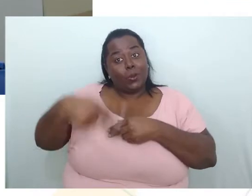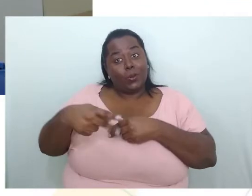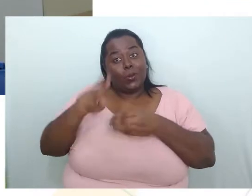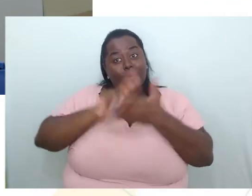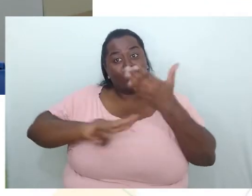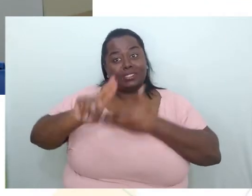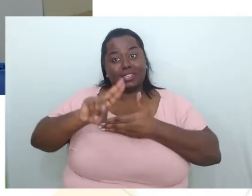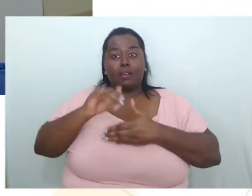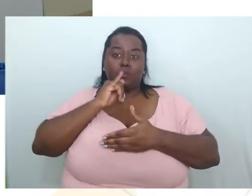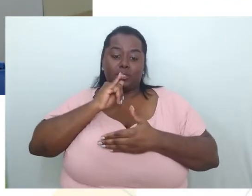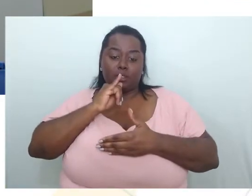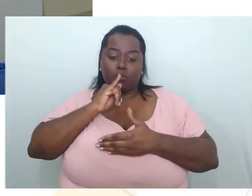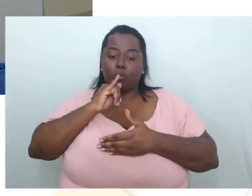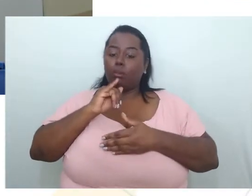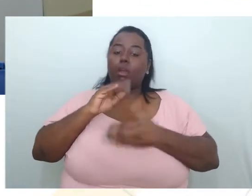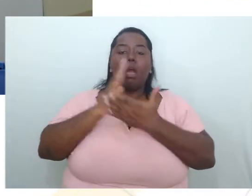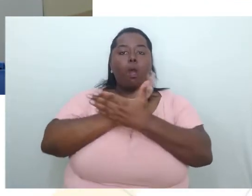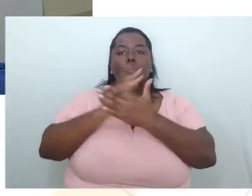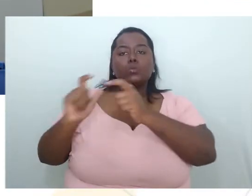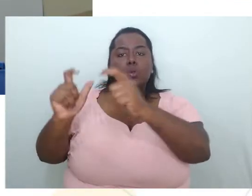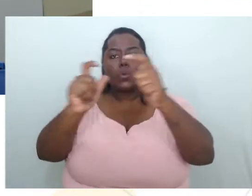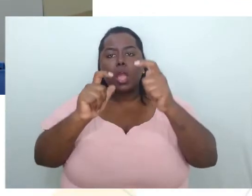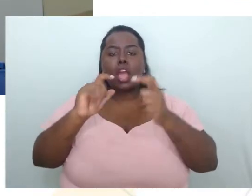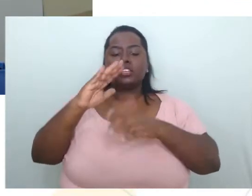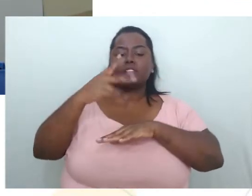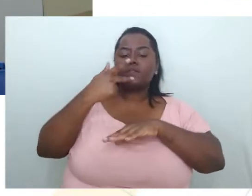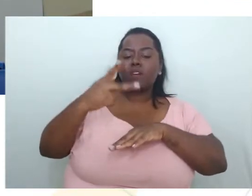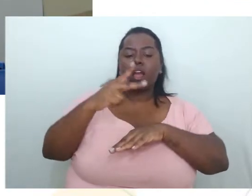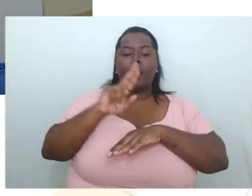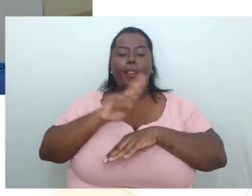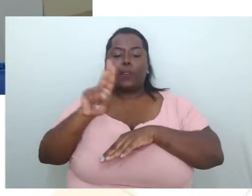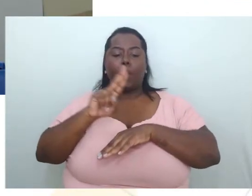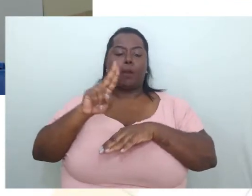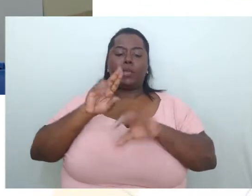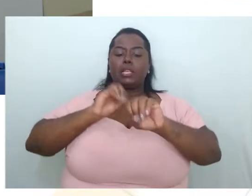or some places we called it off-campus studies, in other places it is continuing